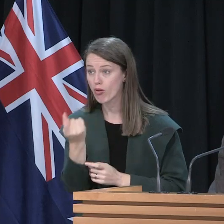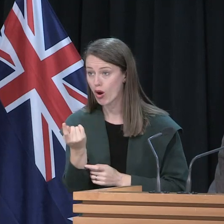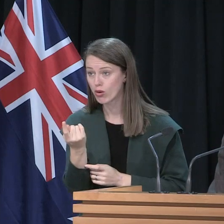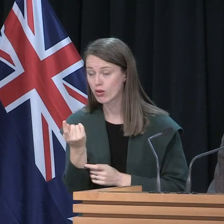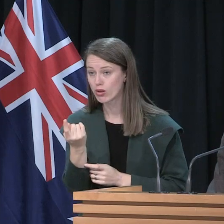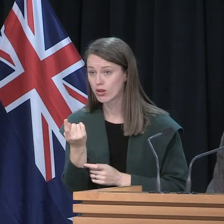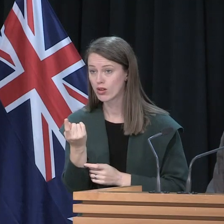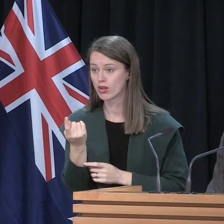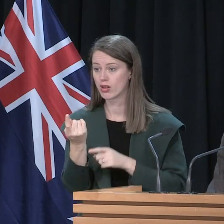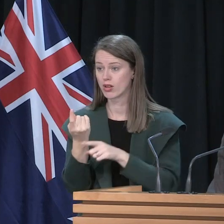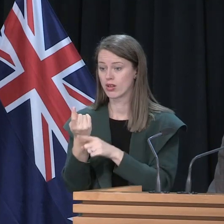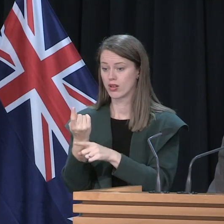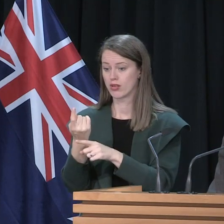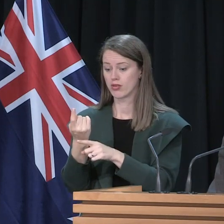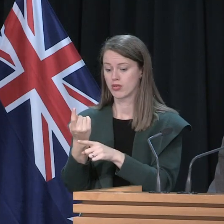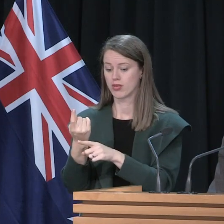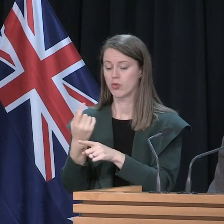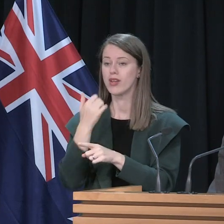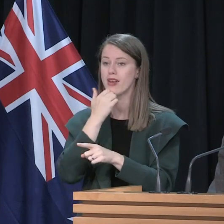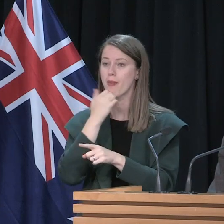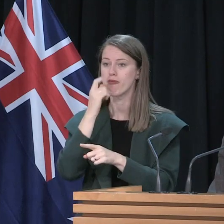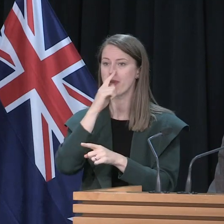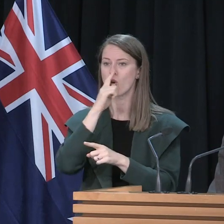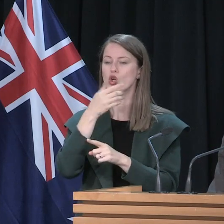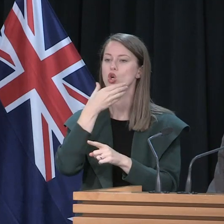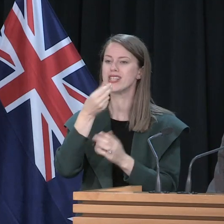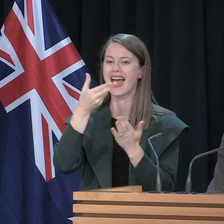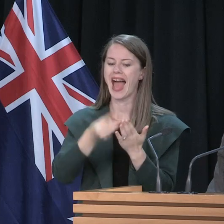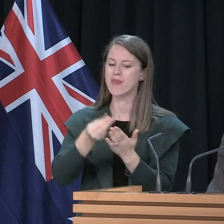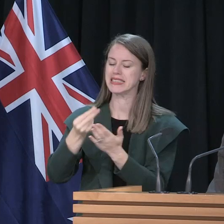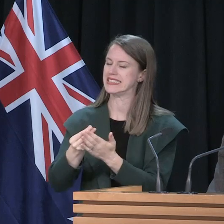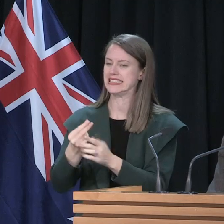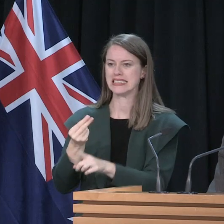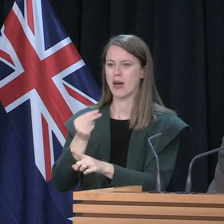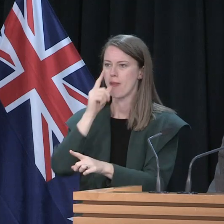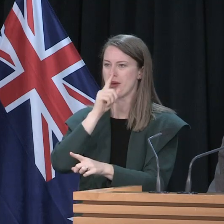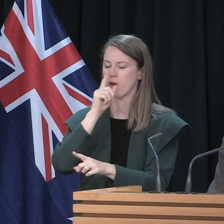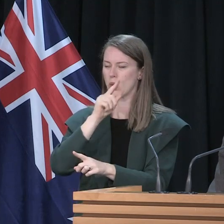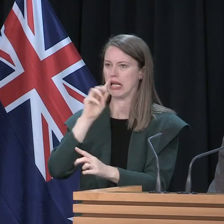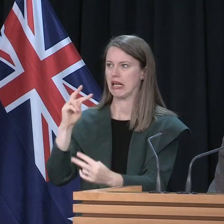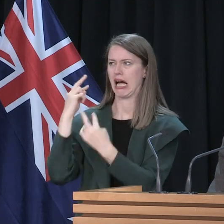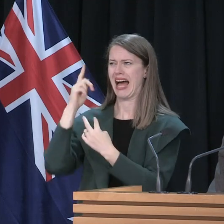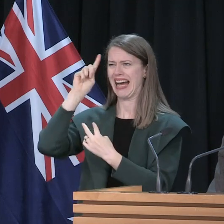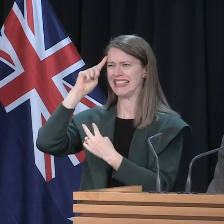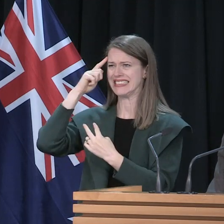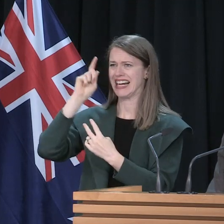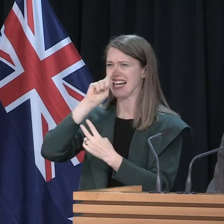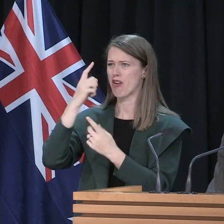to emerge in our community. If that was to happen tomorrow, based on the number of poster